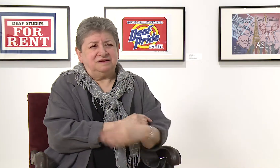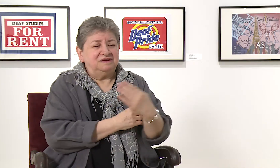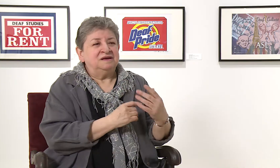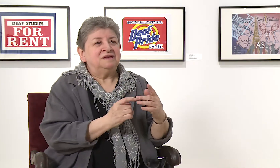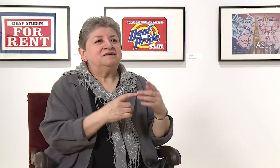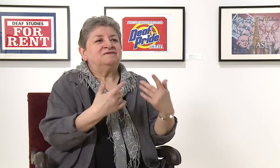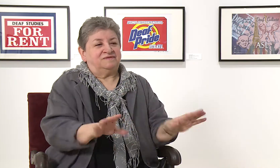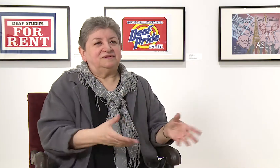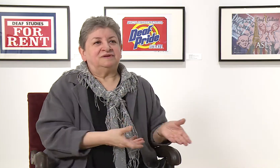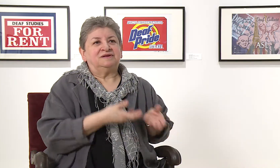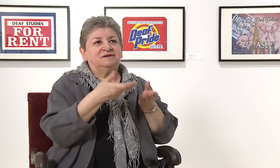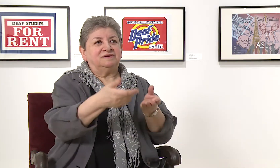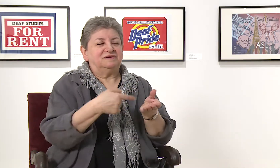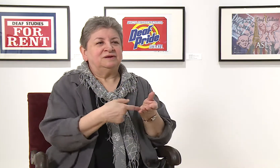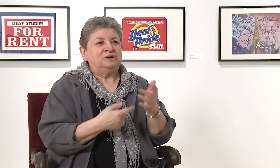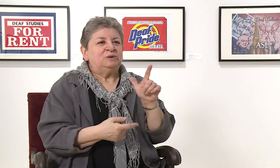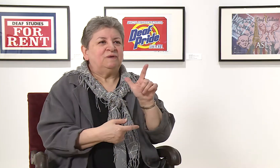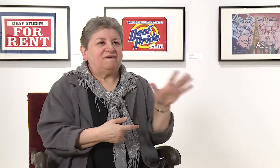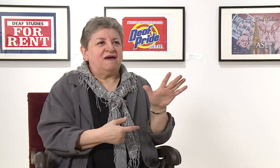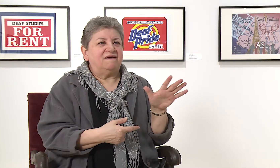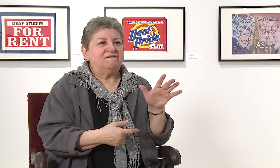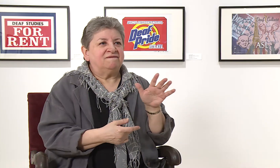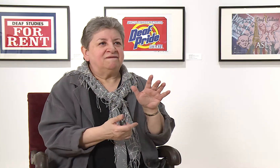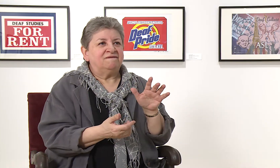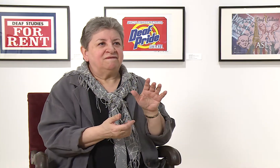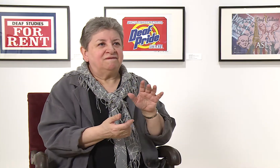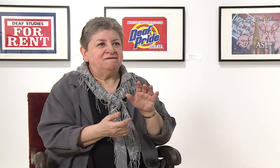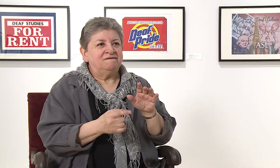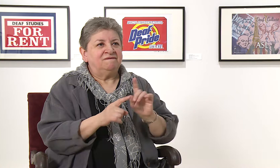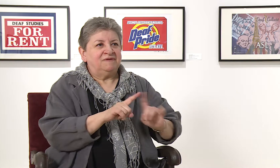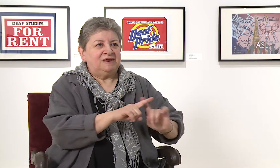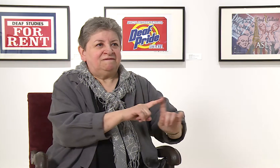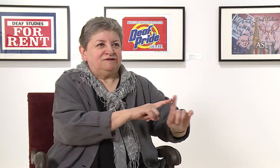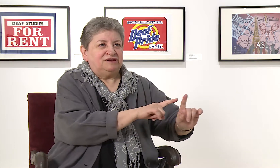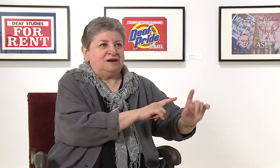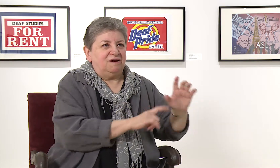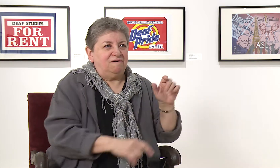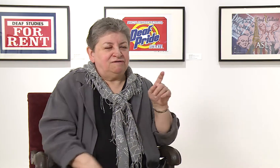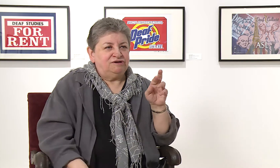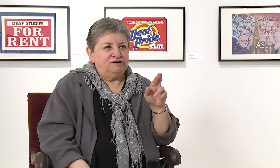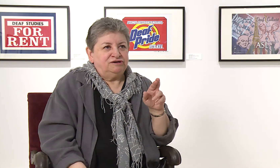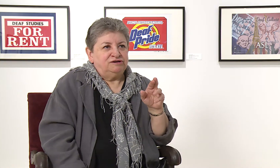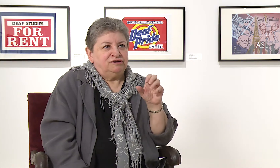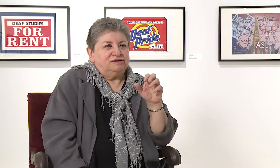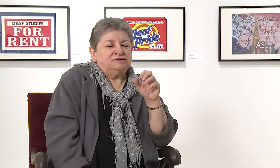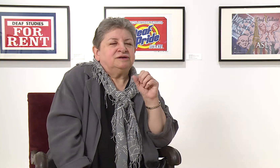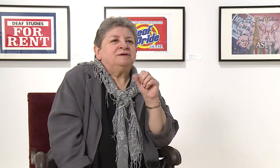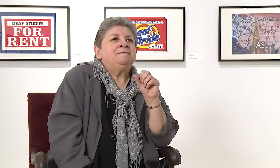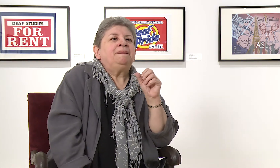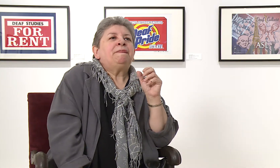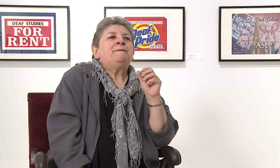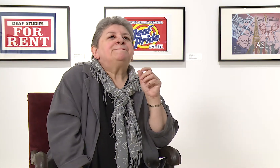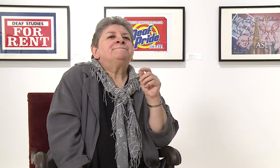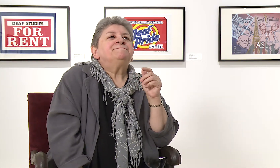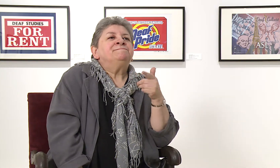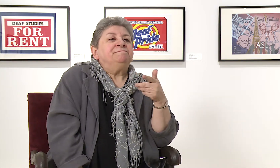And I spent all night working on it. The next morning, I presented him 25 different options